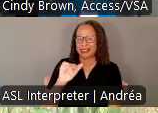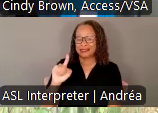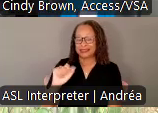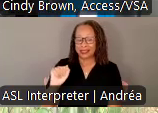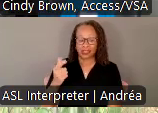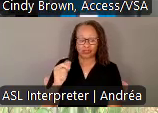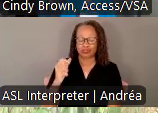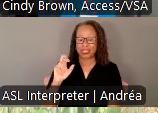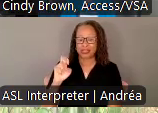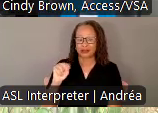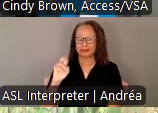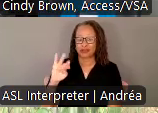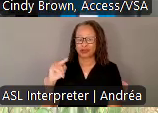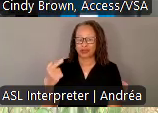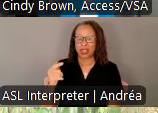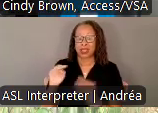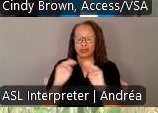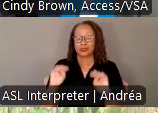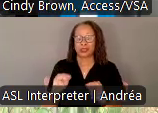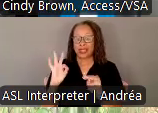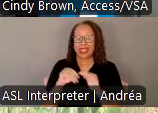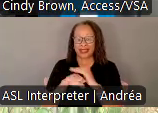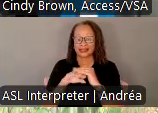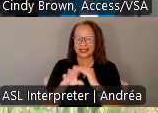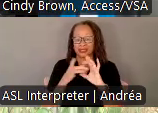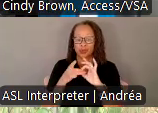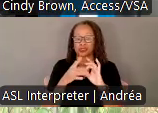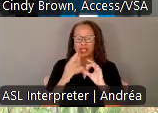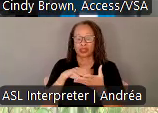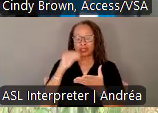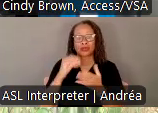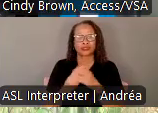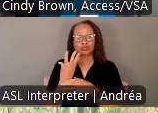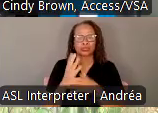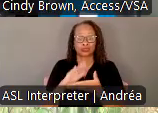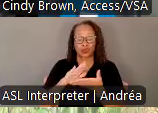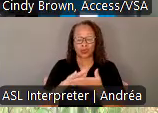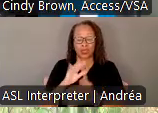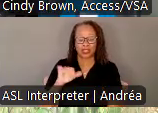of the Museum Access Coalition and LearningSpring School. Josh Taylor, an associate professor